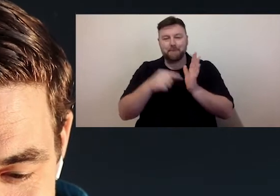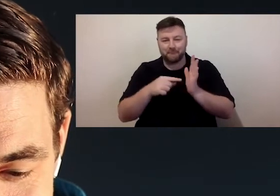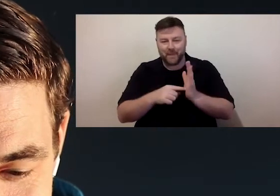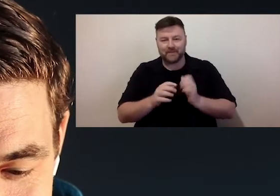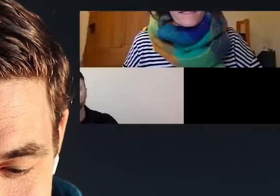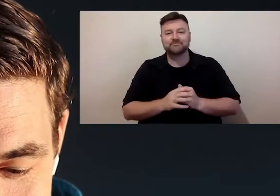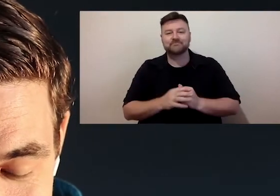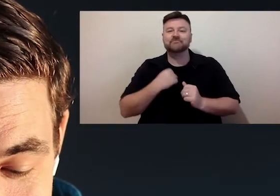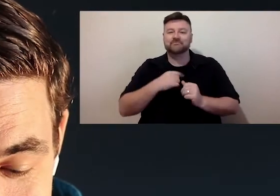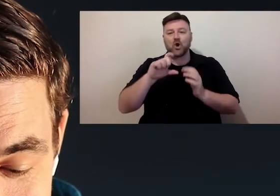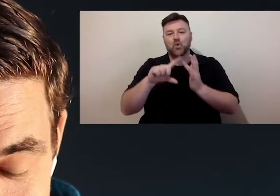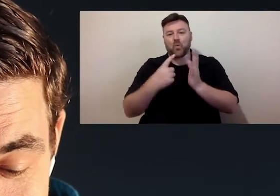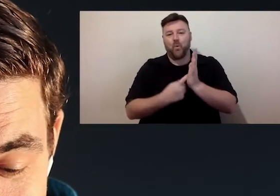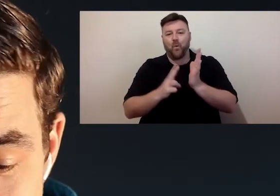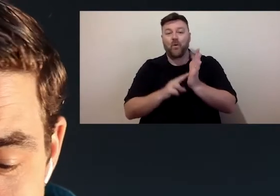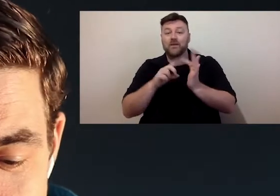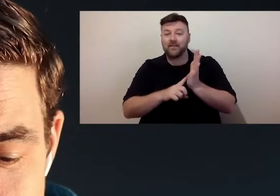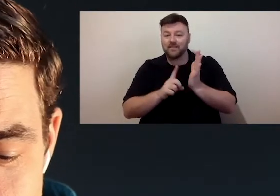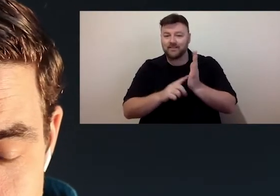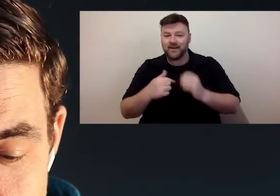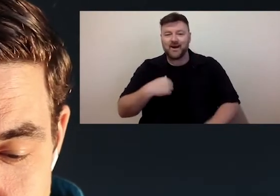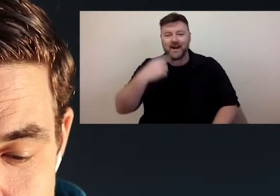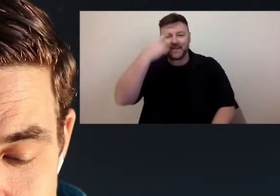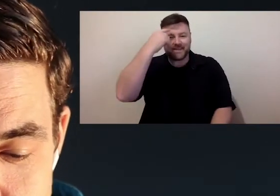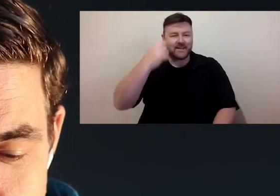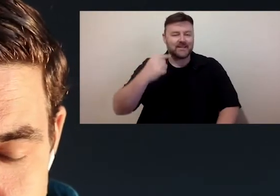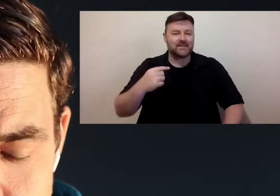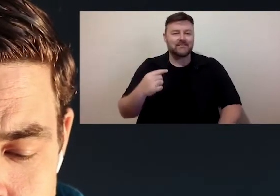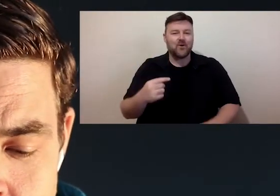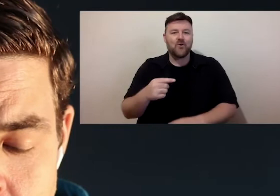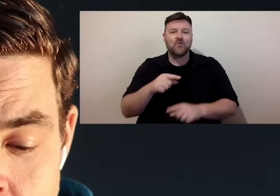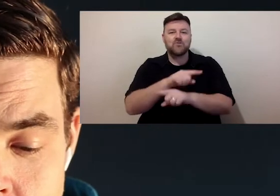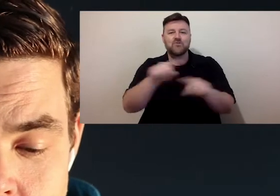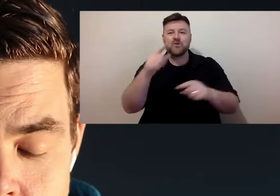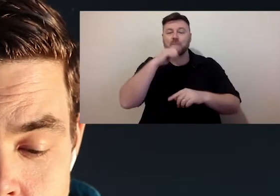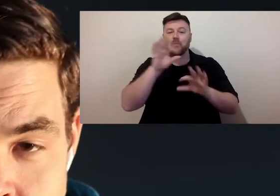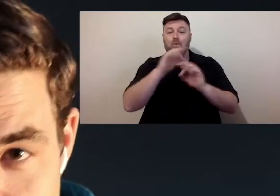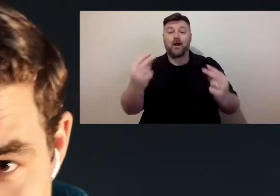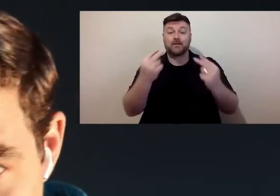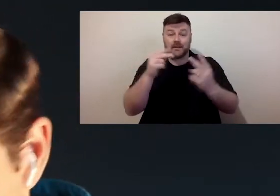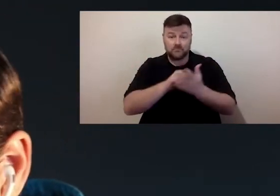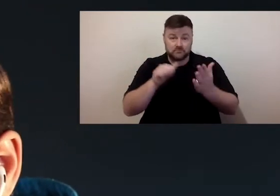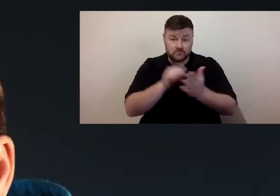I think the people who can't see me clearly - I have a